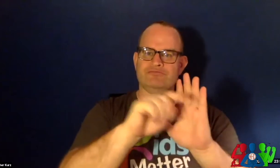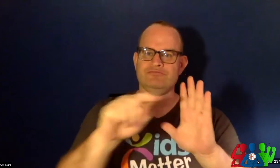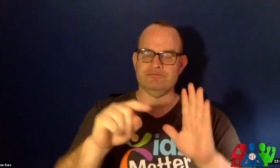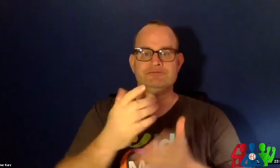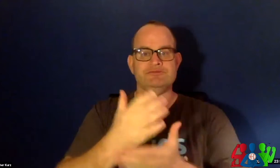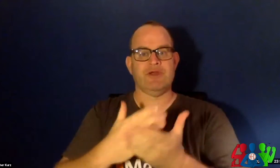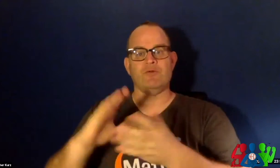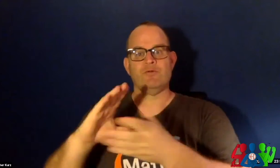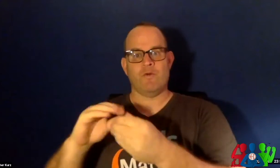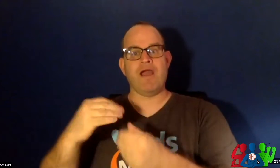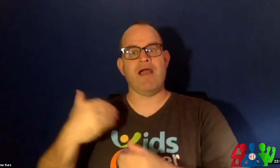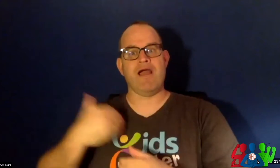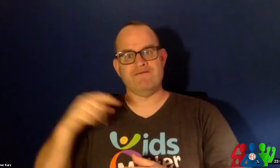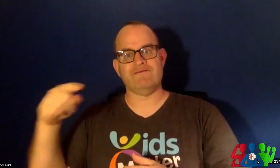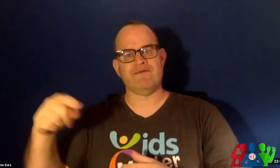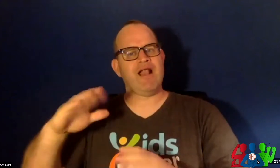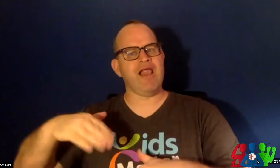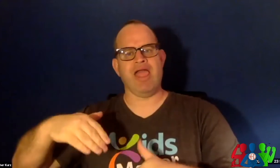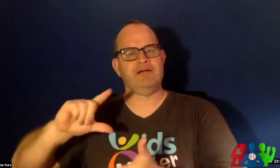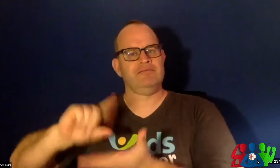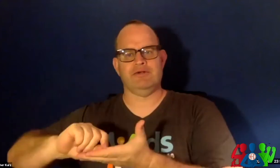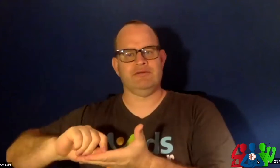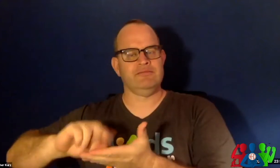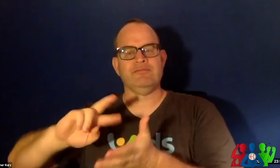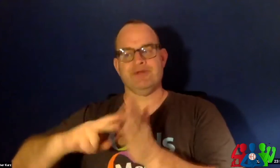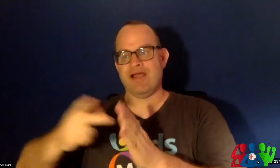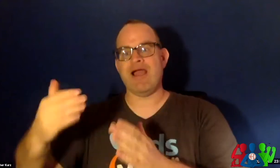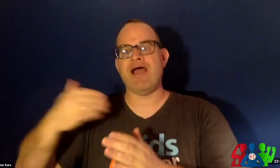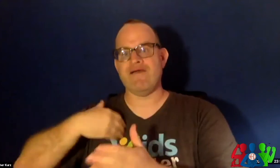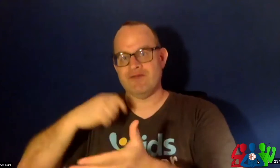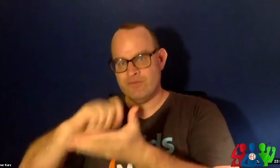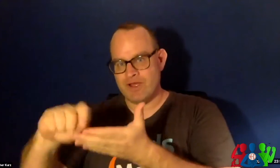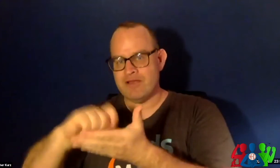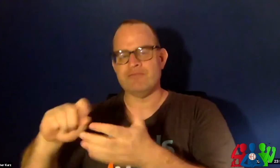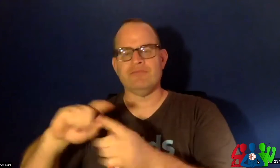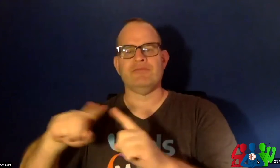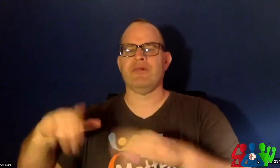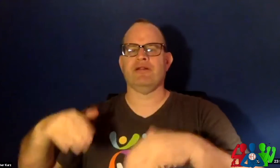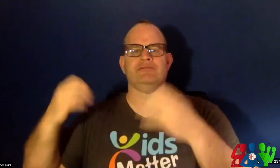the work that we're doing and create new stories